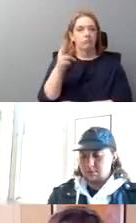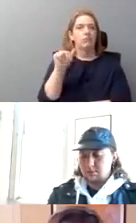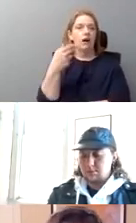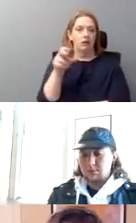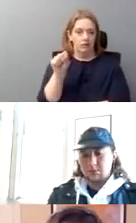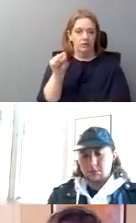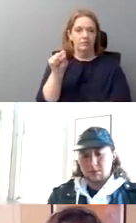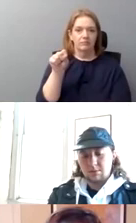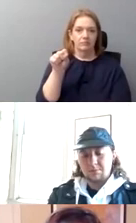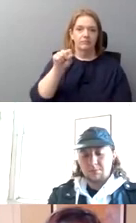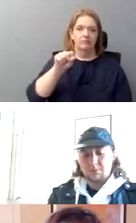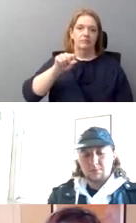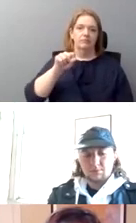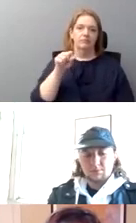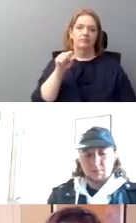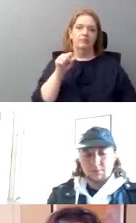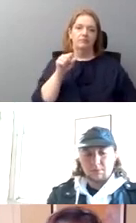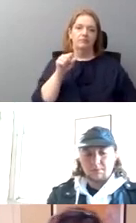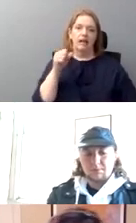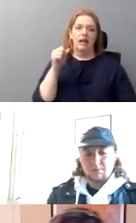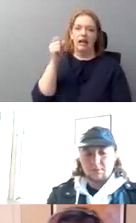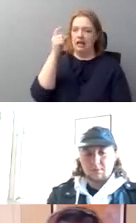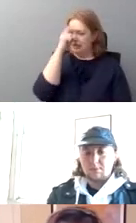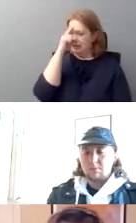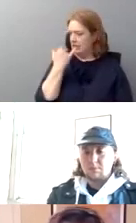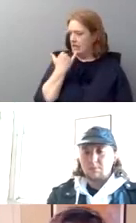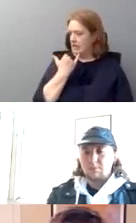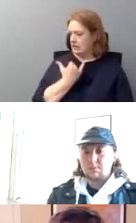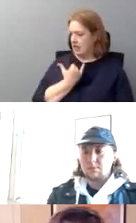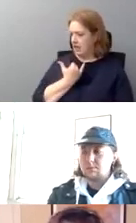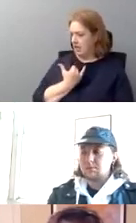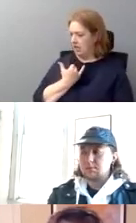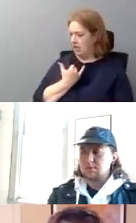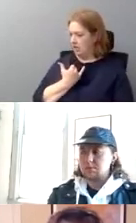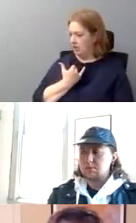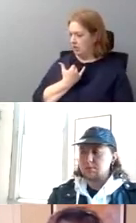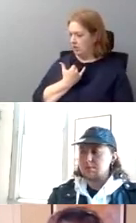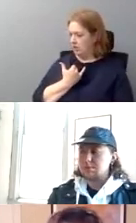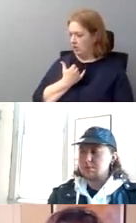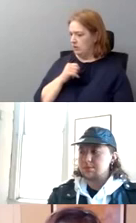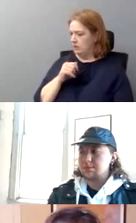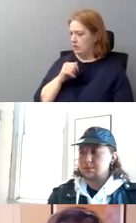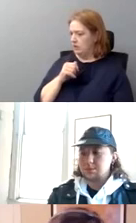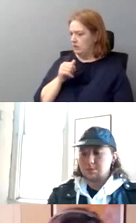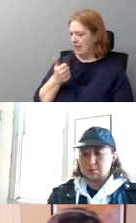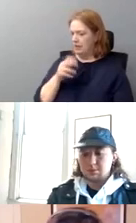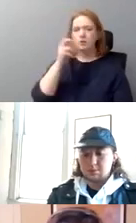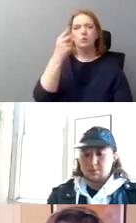I think it's now 10 new members about that we've added, or 12 new members we've added in the last